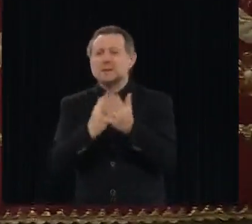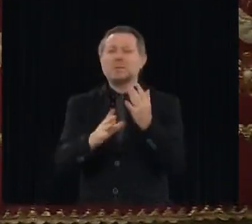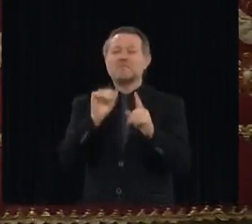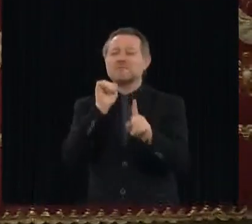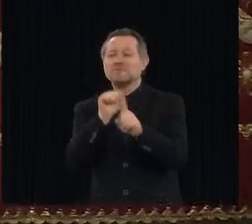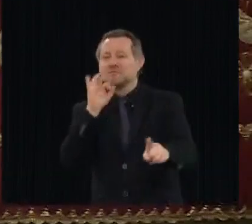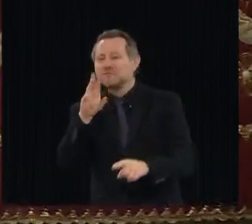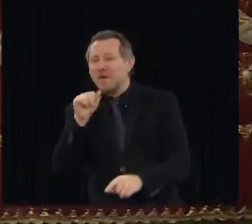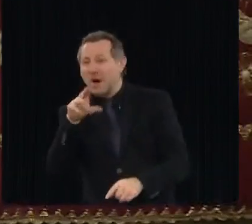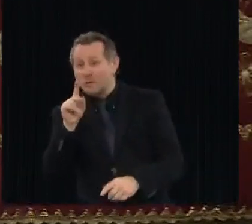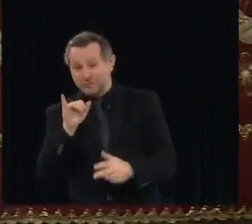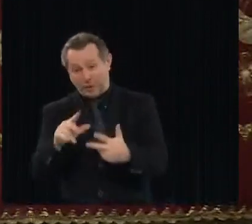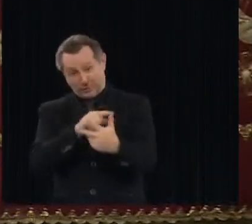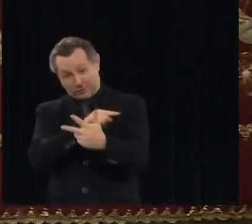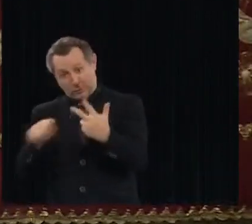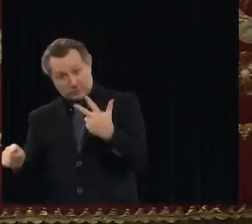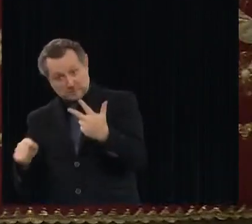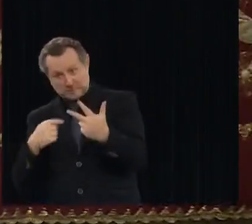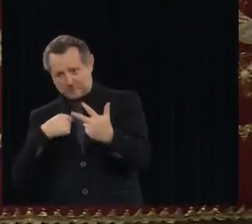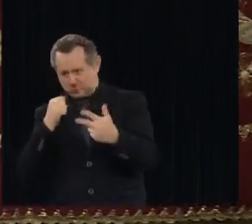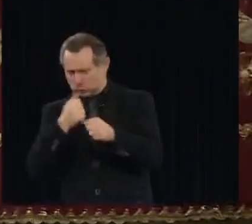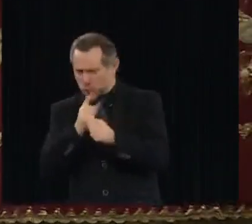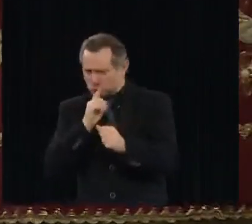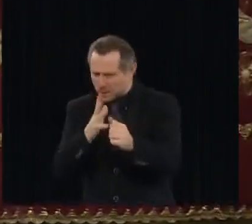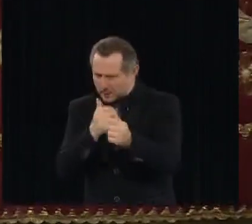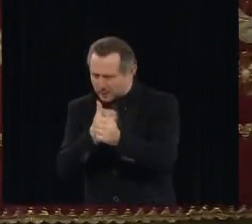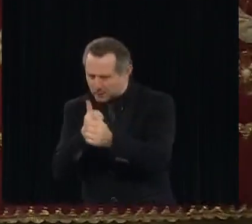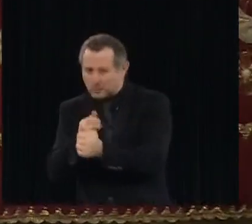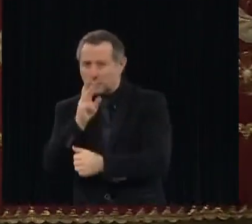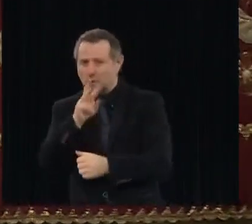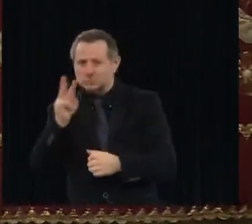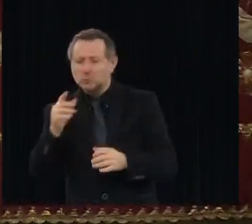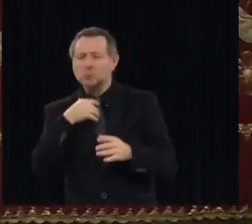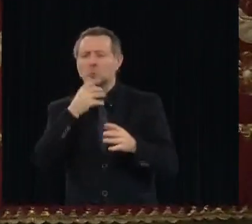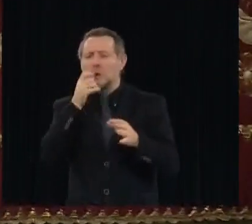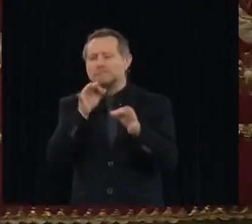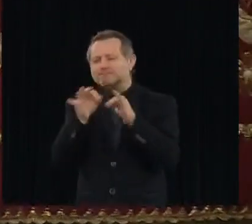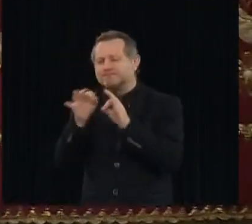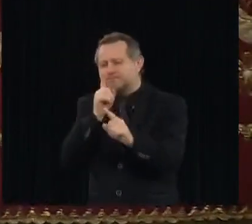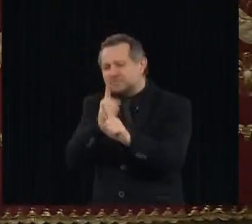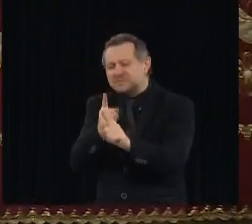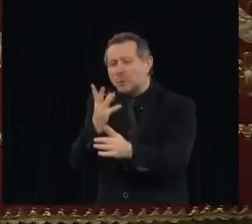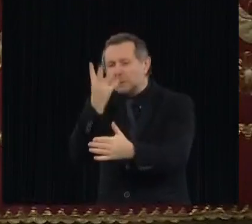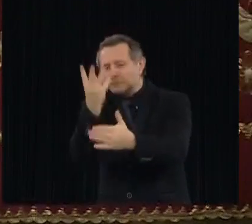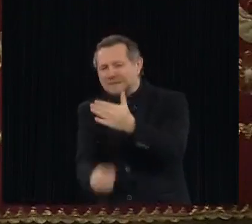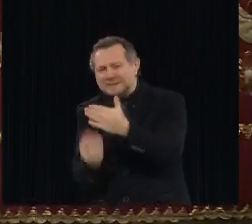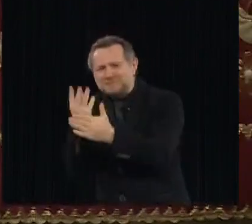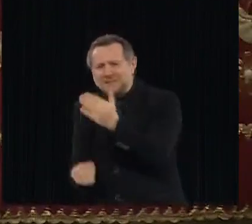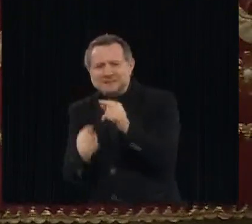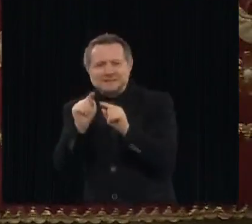CERTIFICATION ISSUES, PARTIAL INFORMATION ISSUES OR SUSPECTED FRAUD AND SO FOR THOSE FOLKS